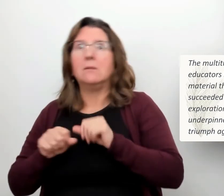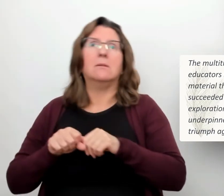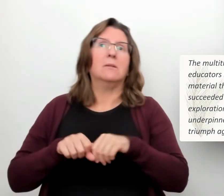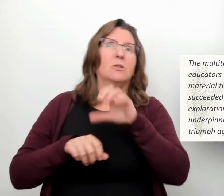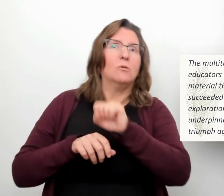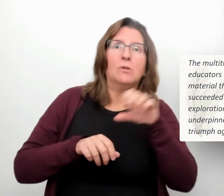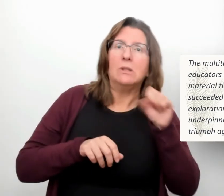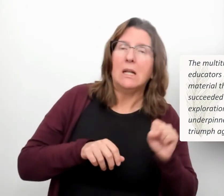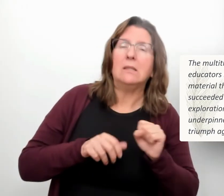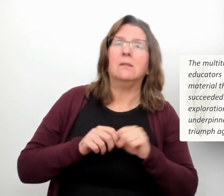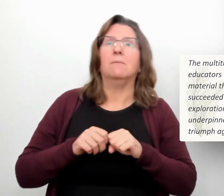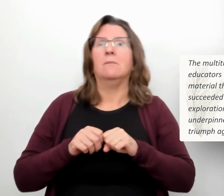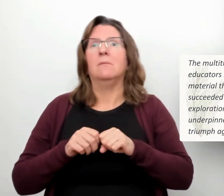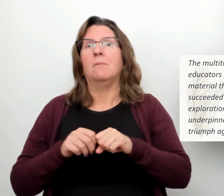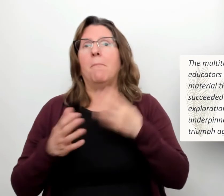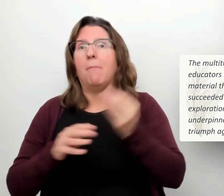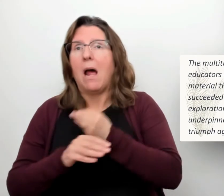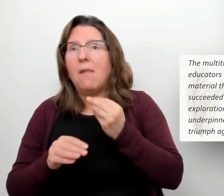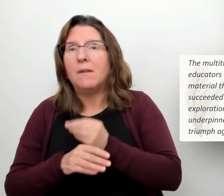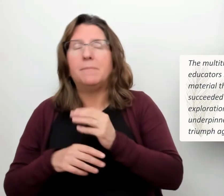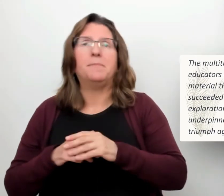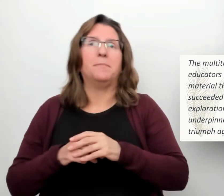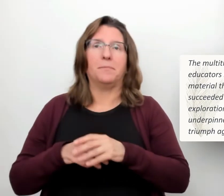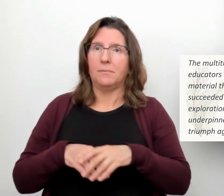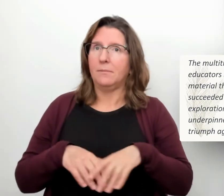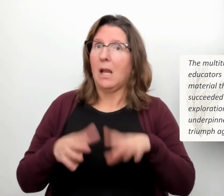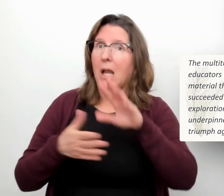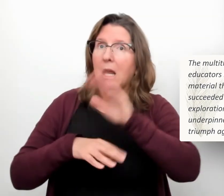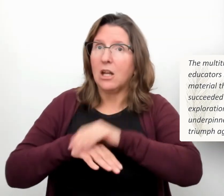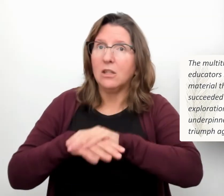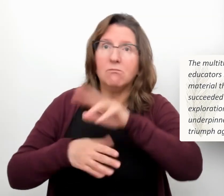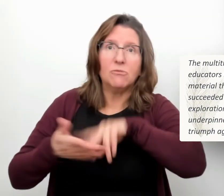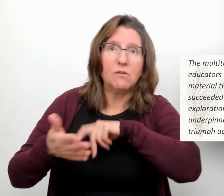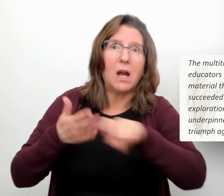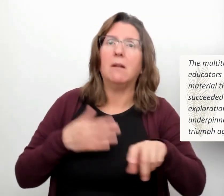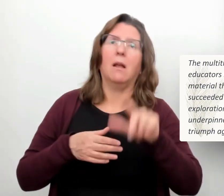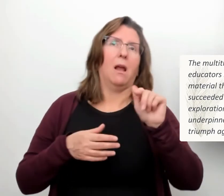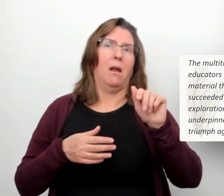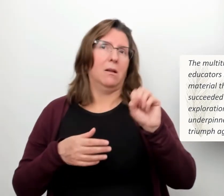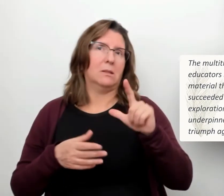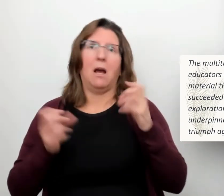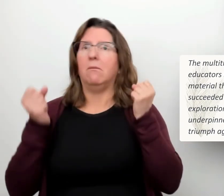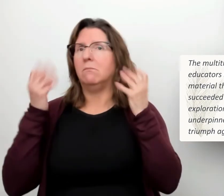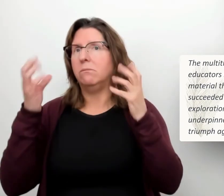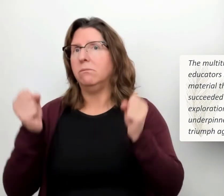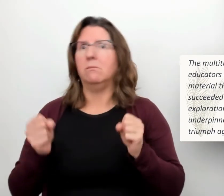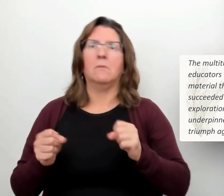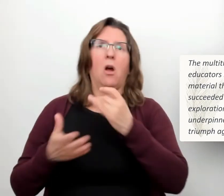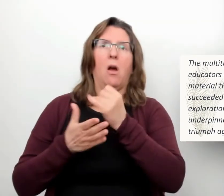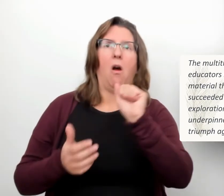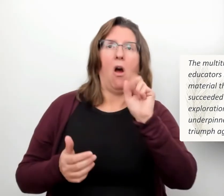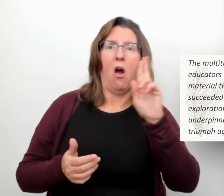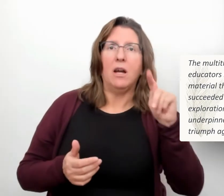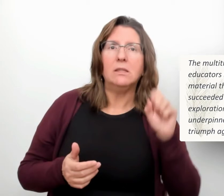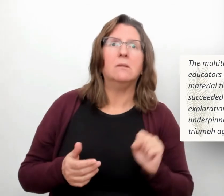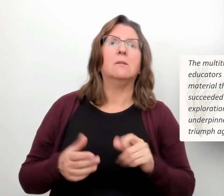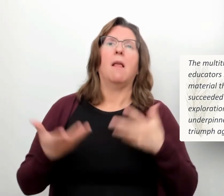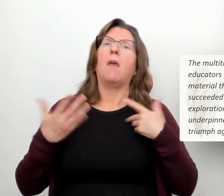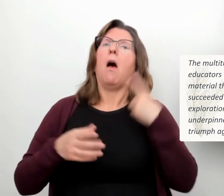no matter what the subject: Science, Social Studies, Math, English Language Arts, ASL Studies, Fine Arts . . .